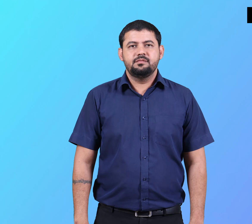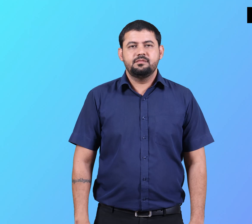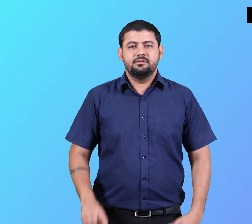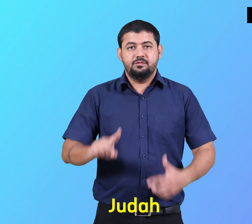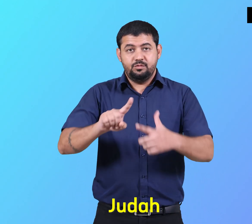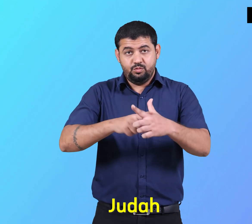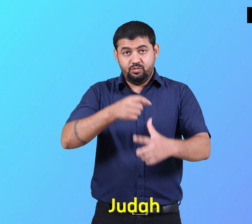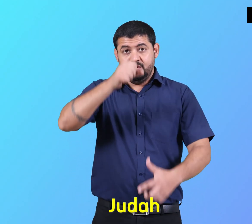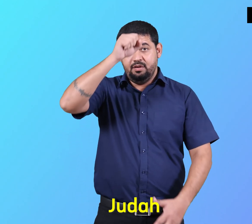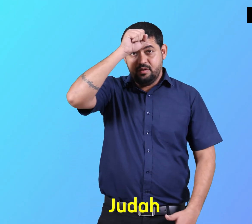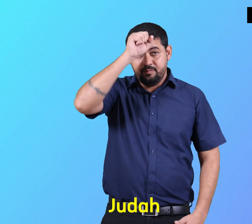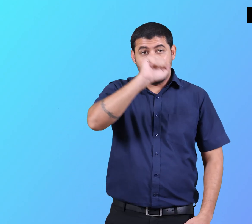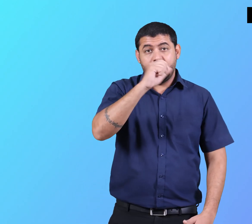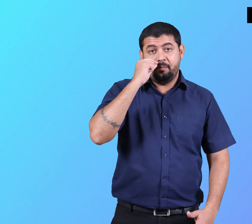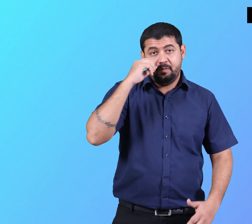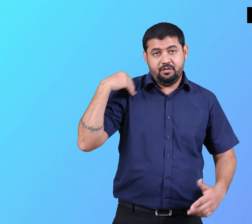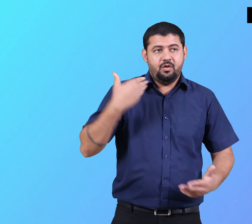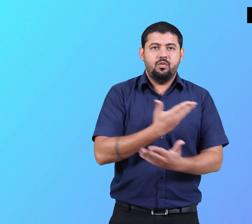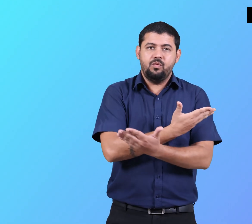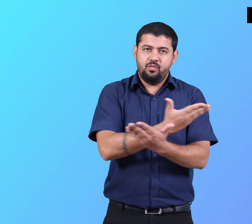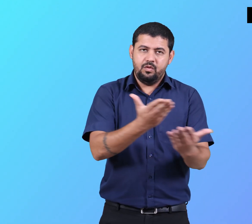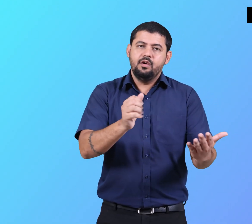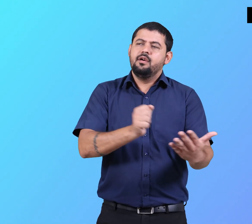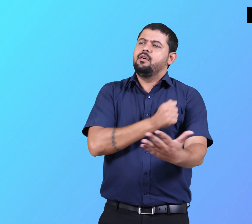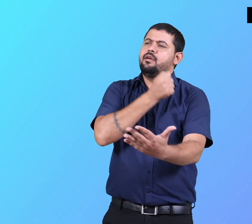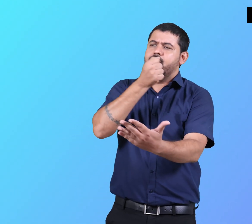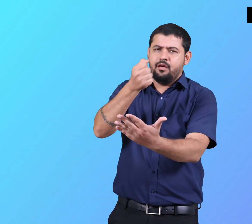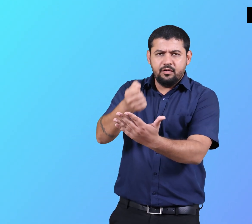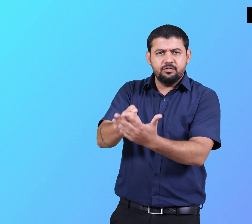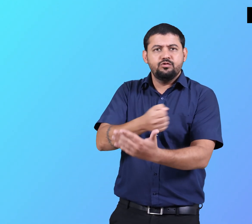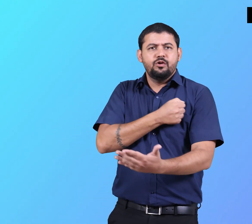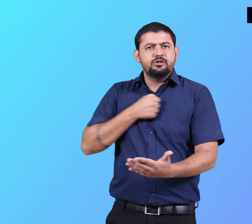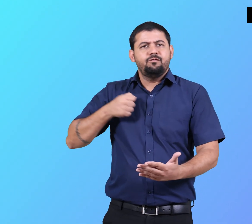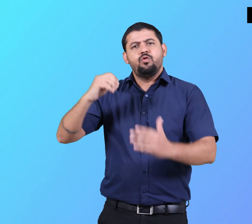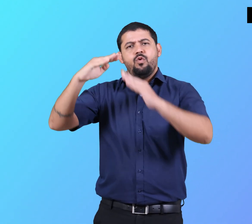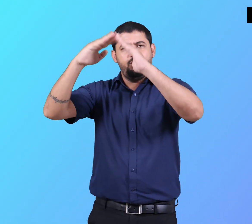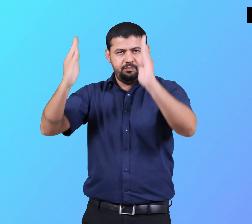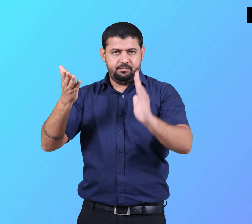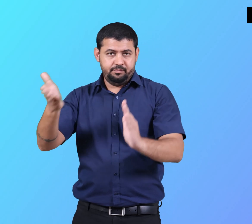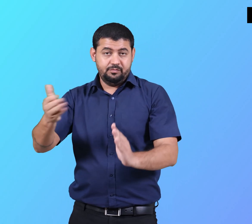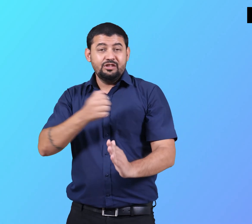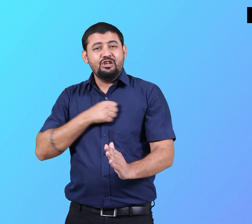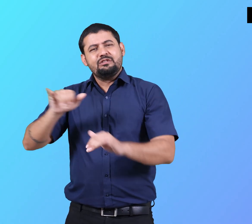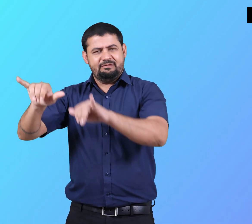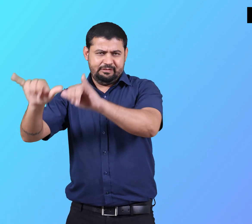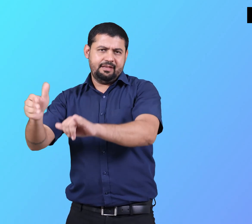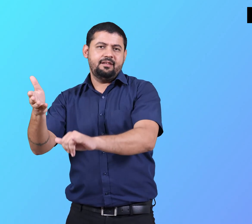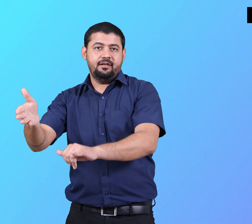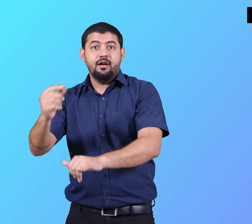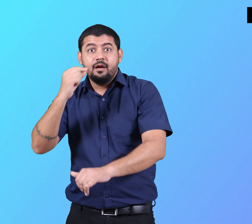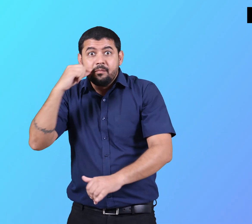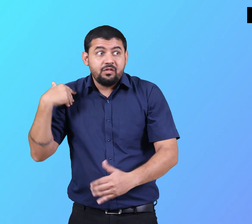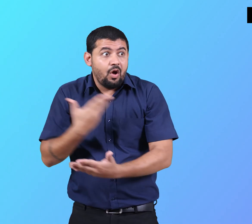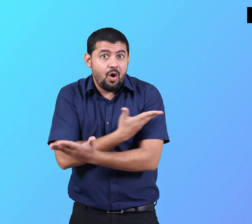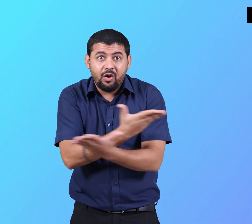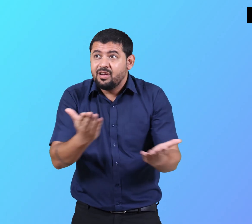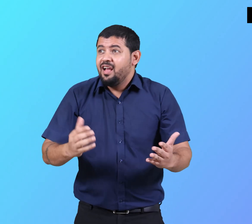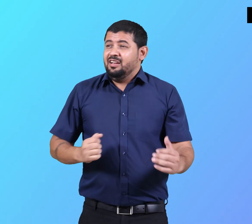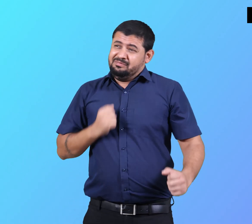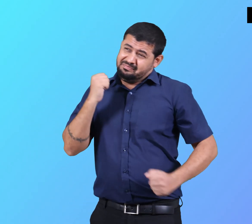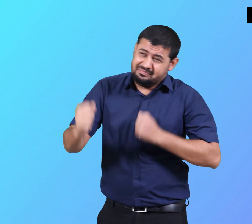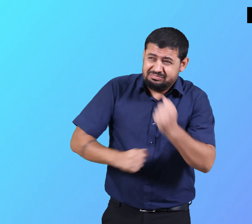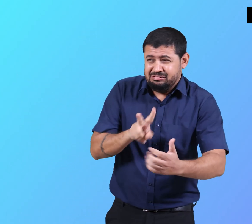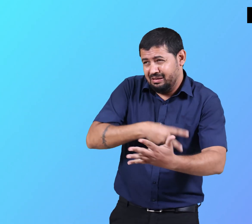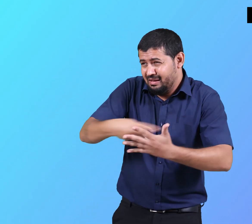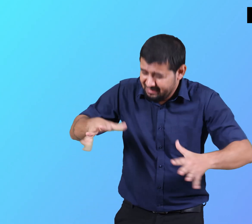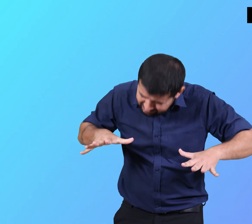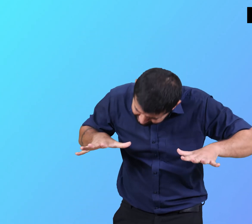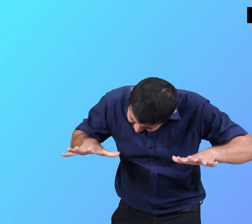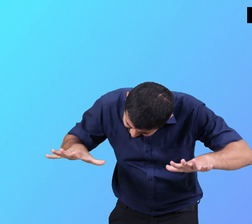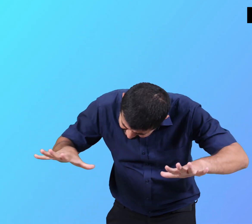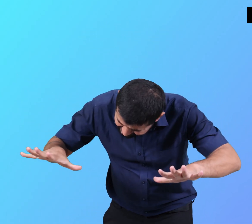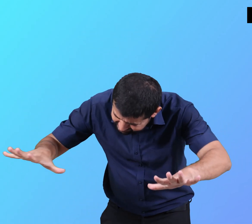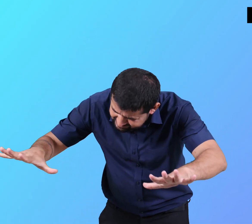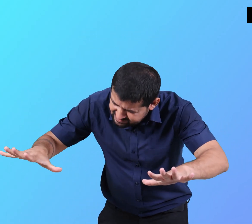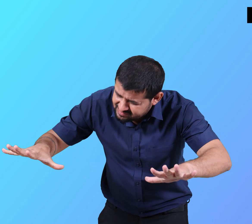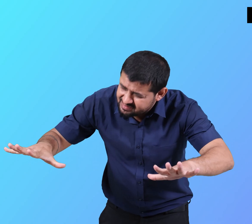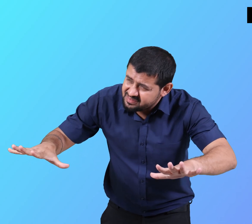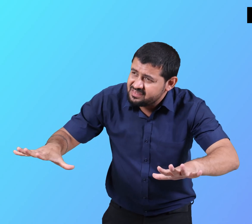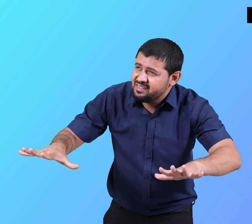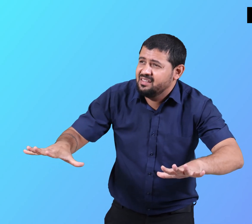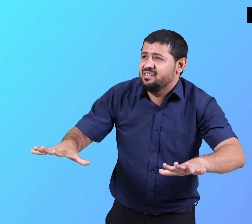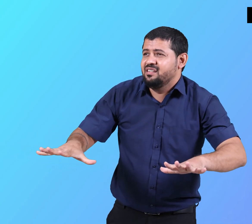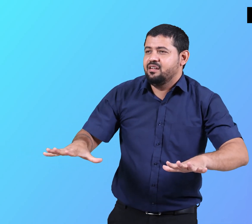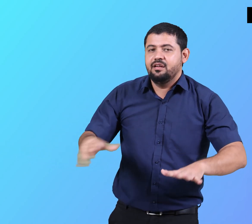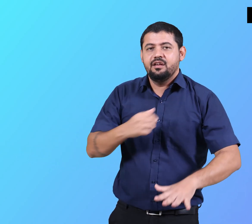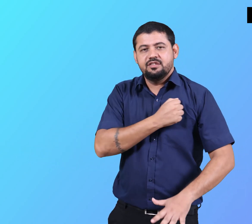When Judah and his brothers arrived at Joseph’s house, Joseph was still there. The brothers threw them- selves to the ground, bowing before him.